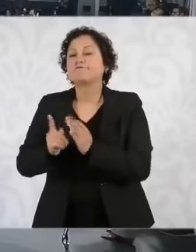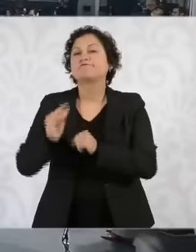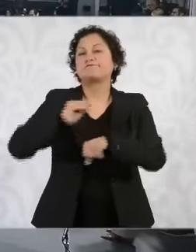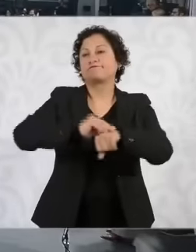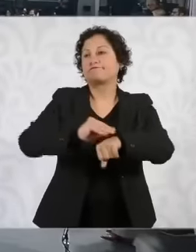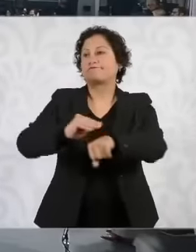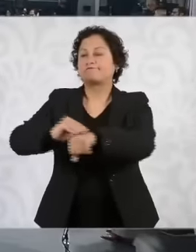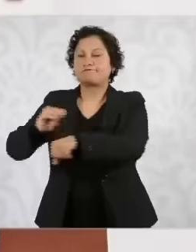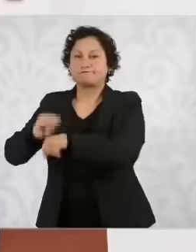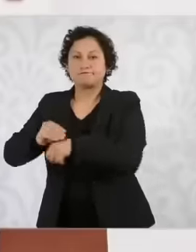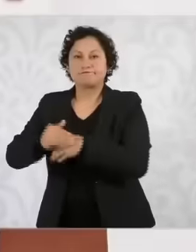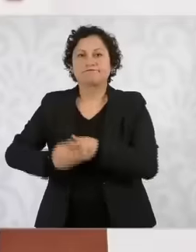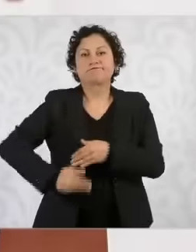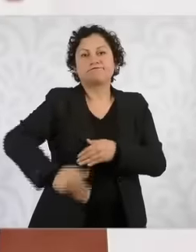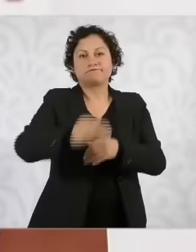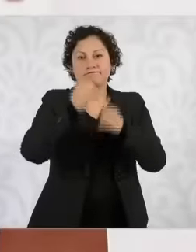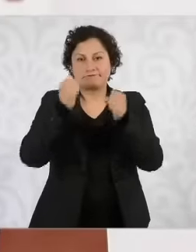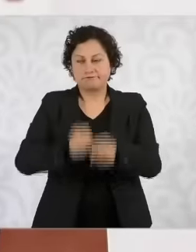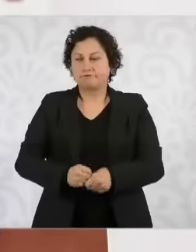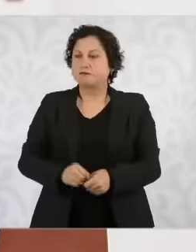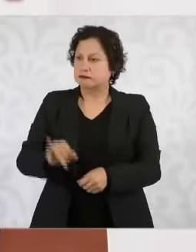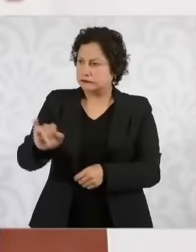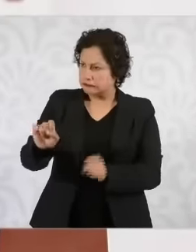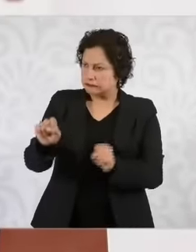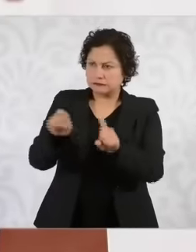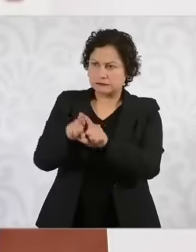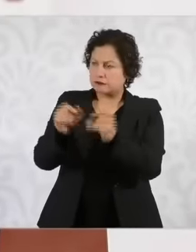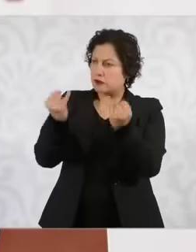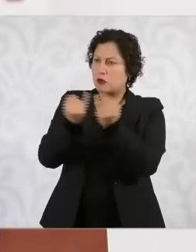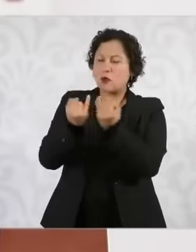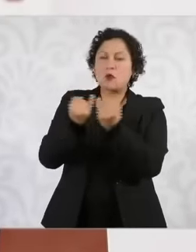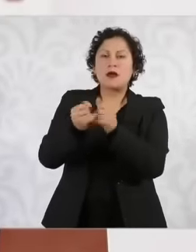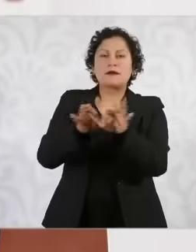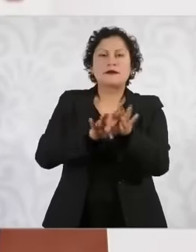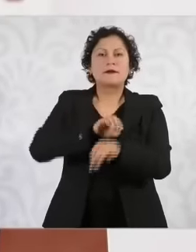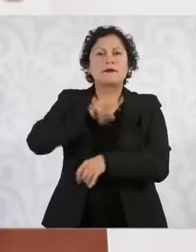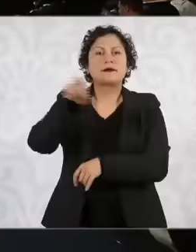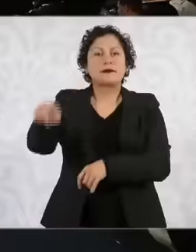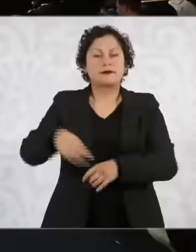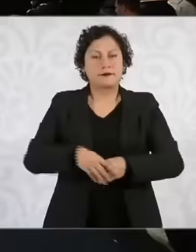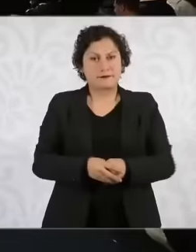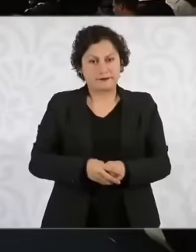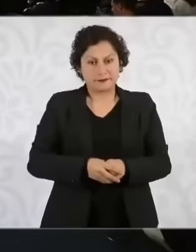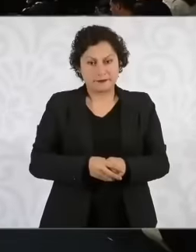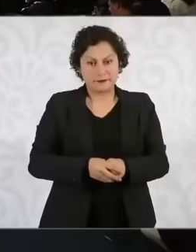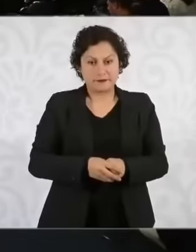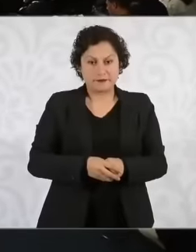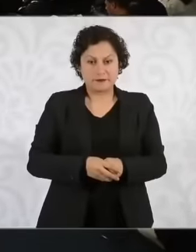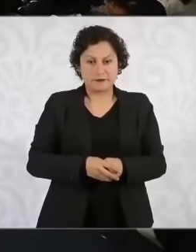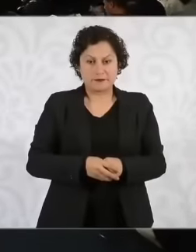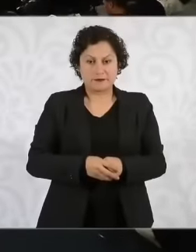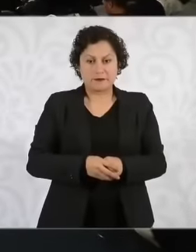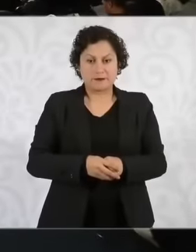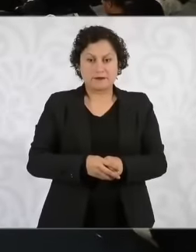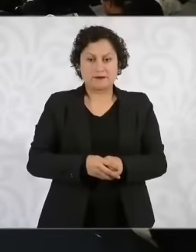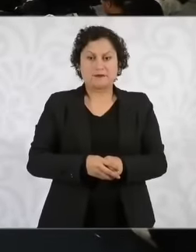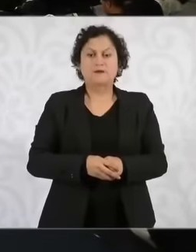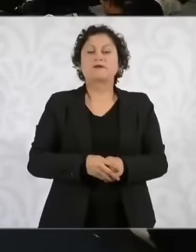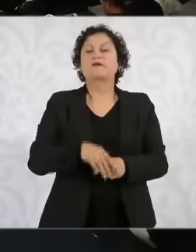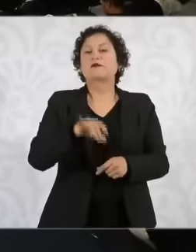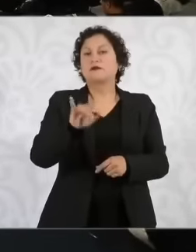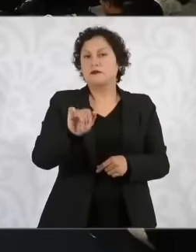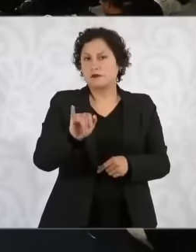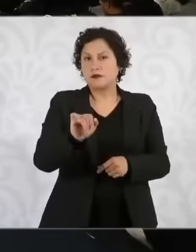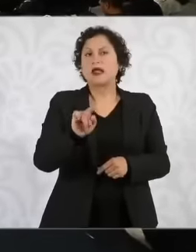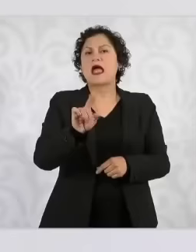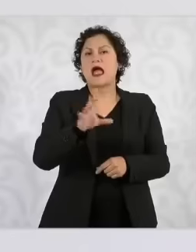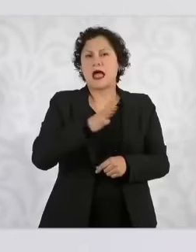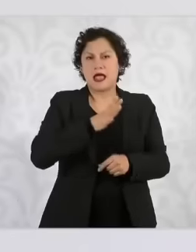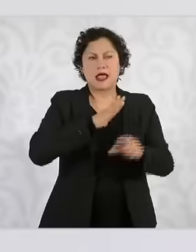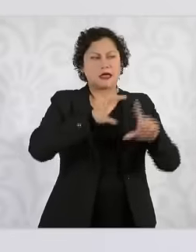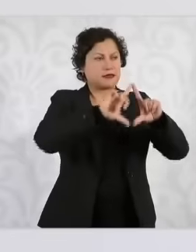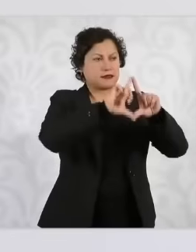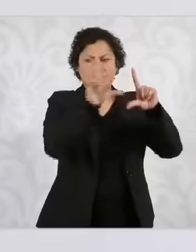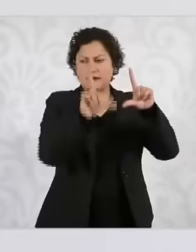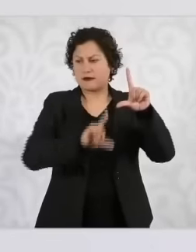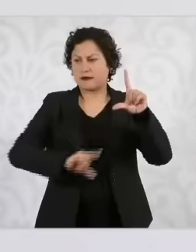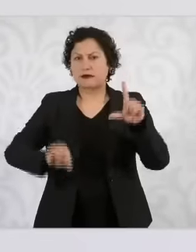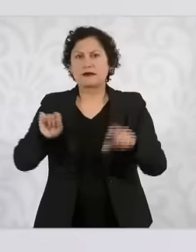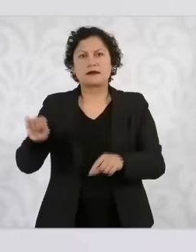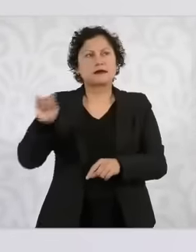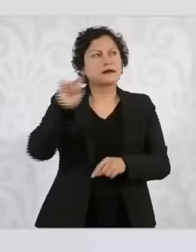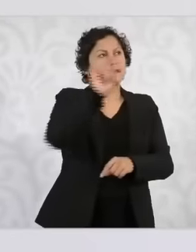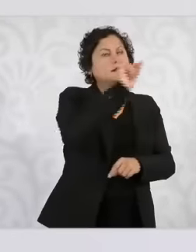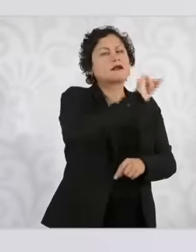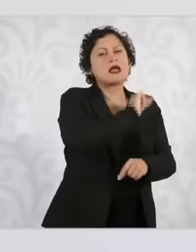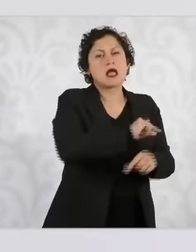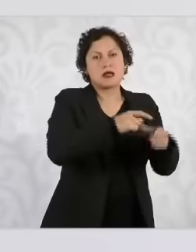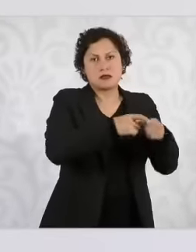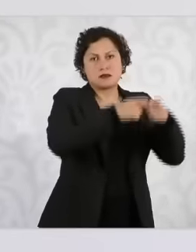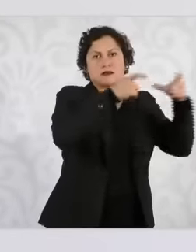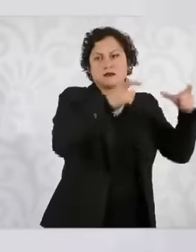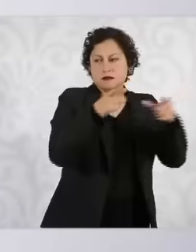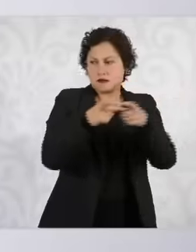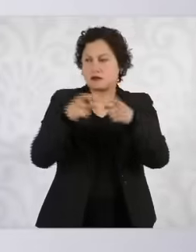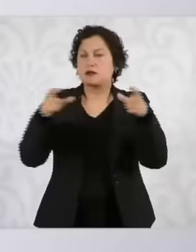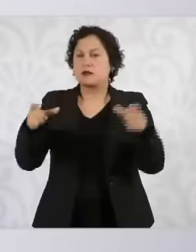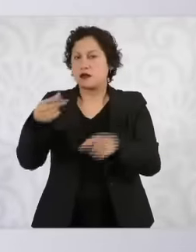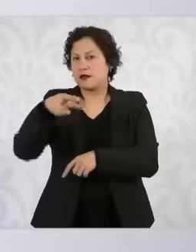there 9% yes there are areas in the country where it has grown but in the majority of the country have decreased, that